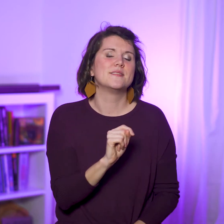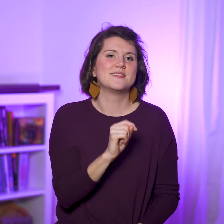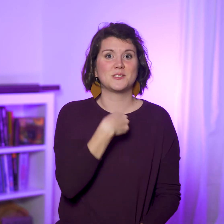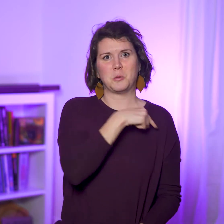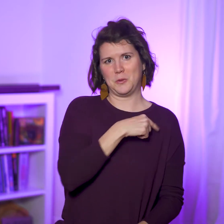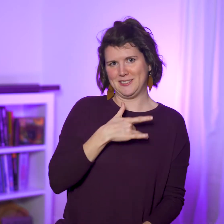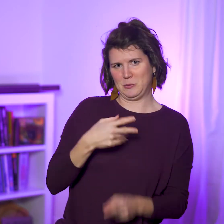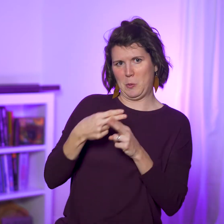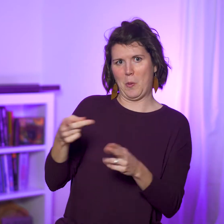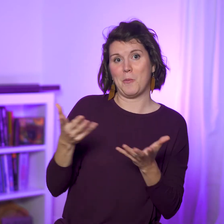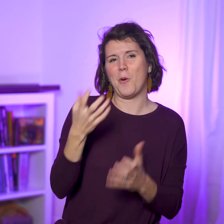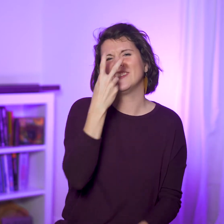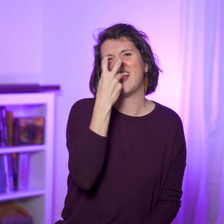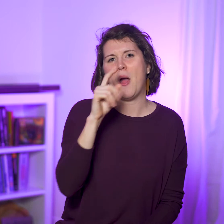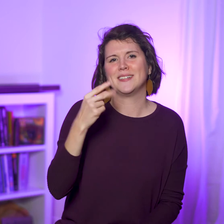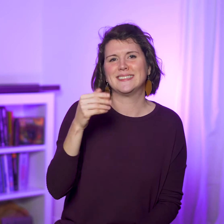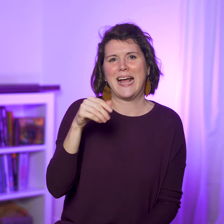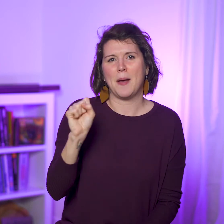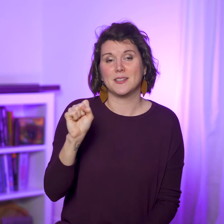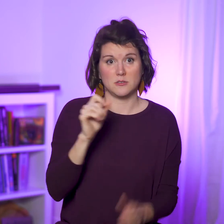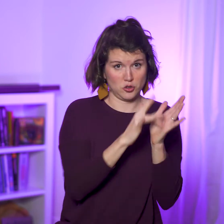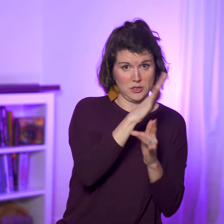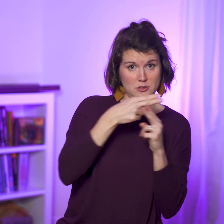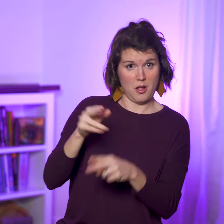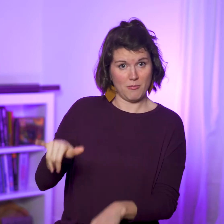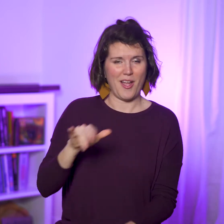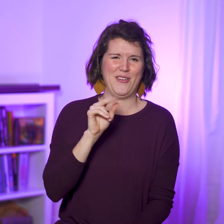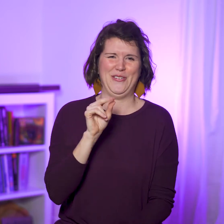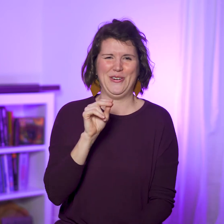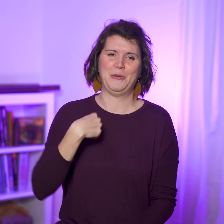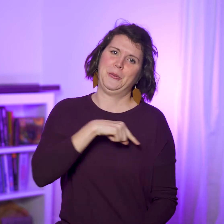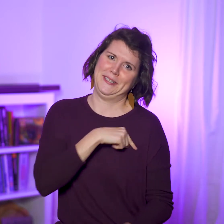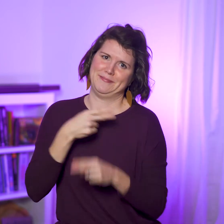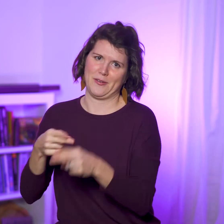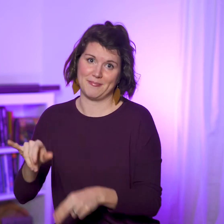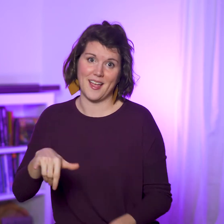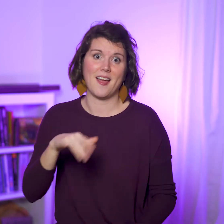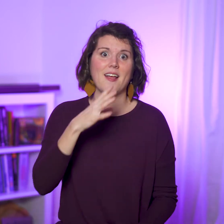We’ve called him Doubting Thomas, but Jesus never called him that.